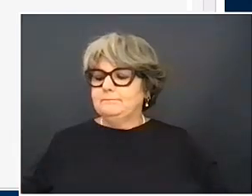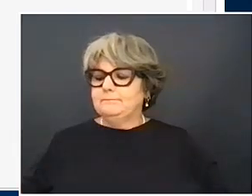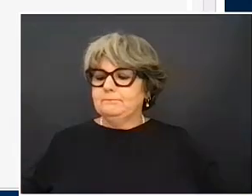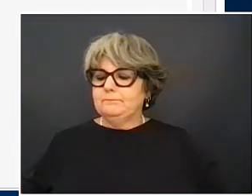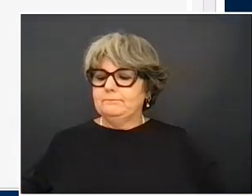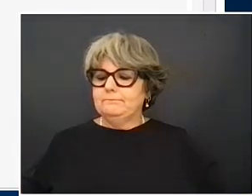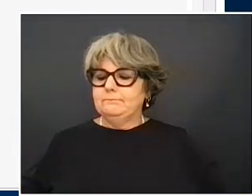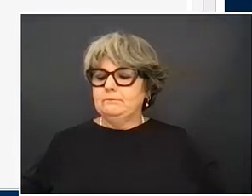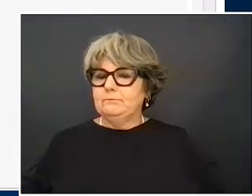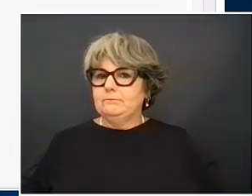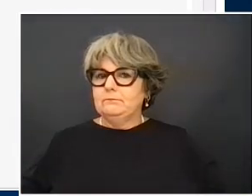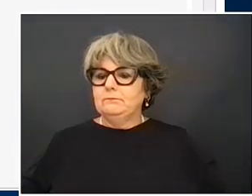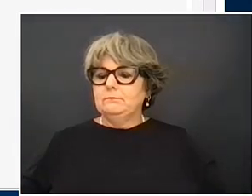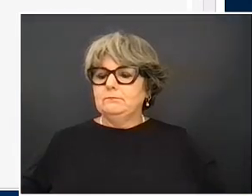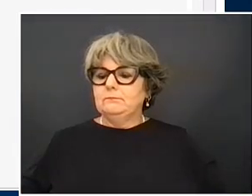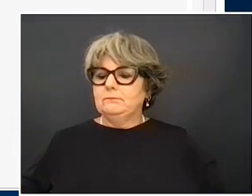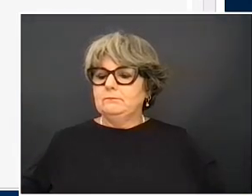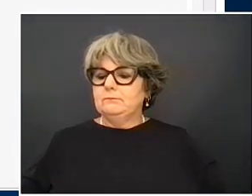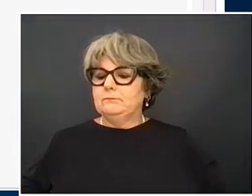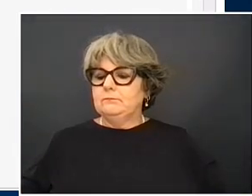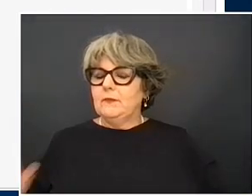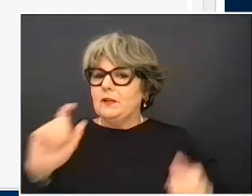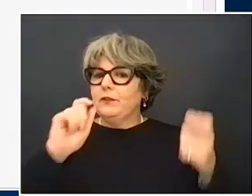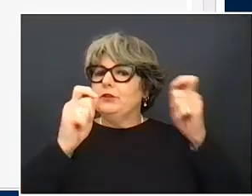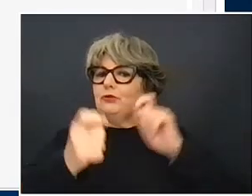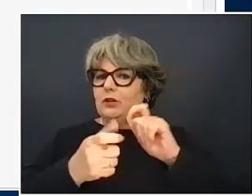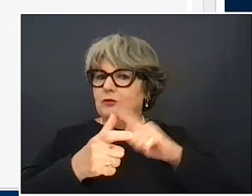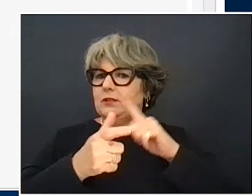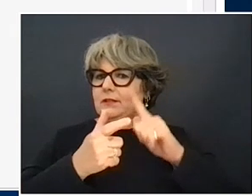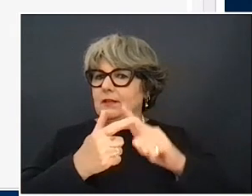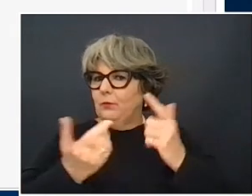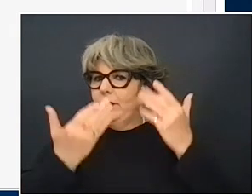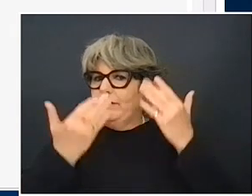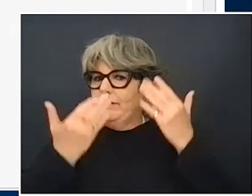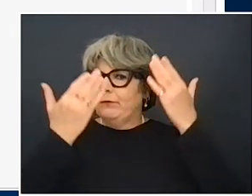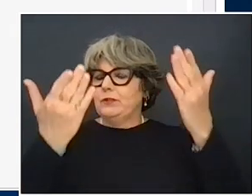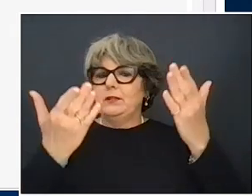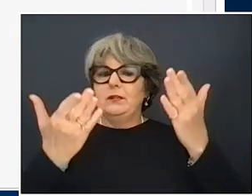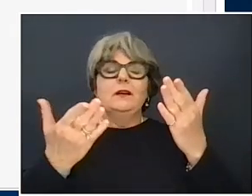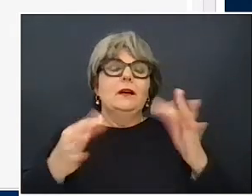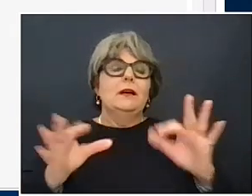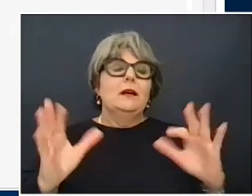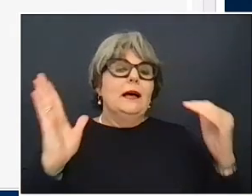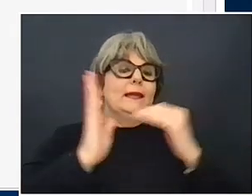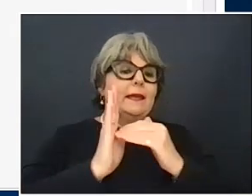in order of the changes that we have presented here. Again, the main changes. Some of the main- one of the main changes